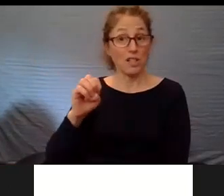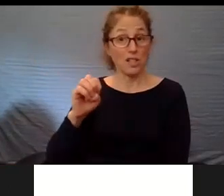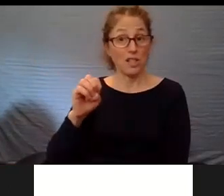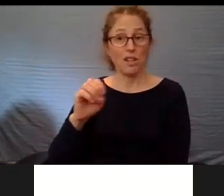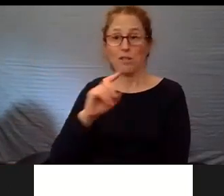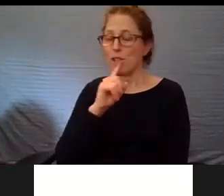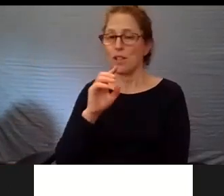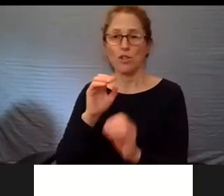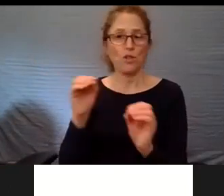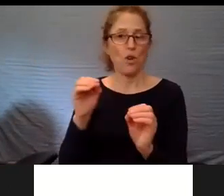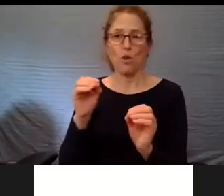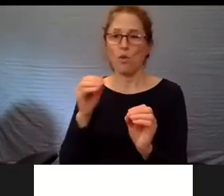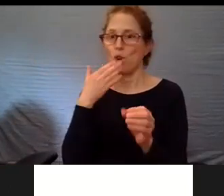way to triage. Right?